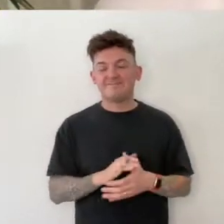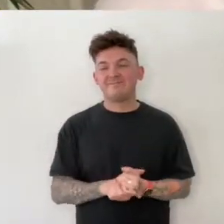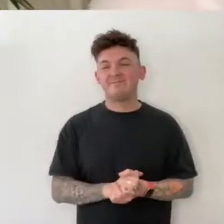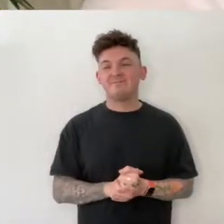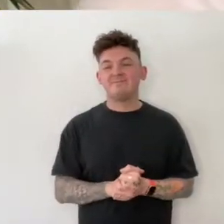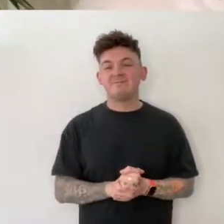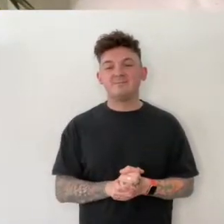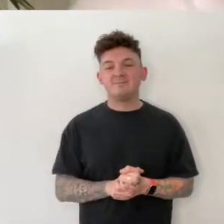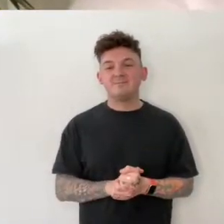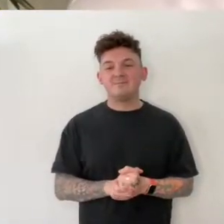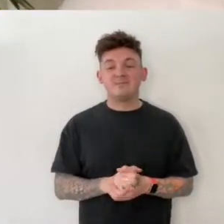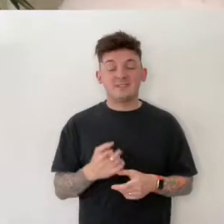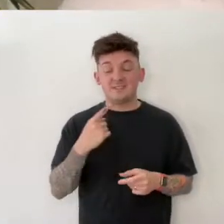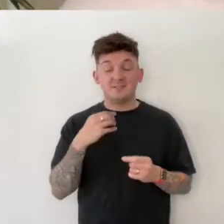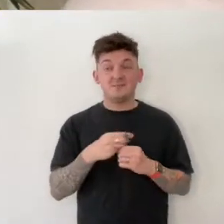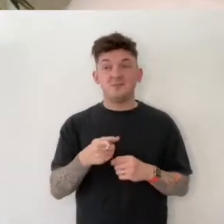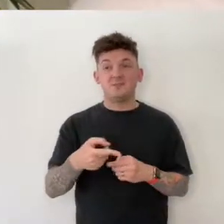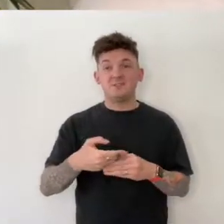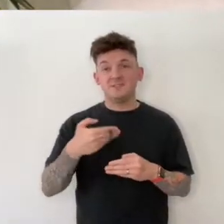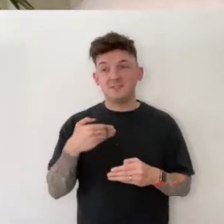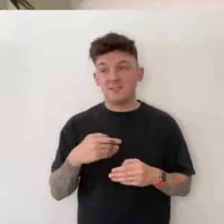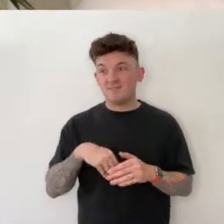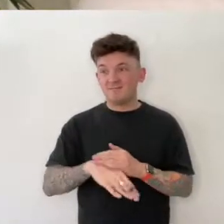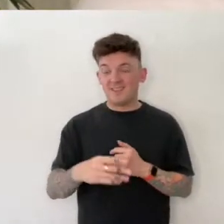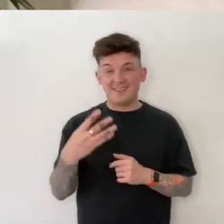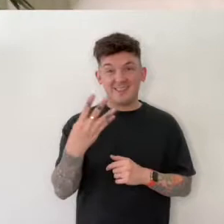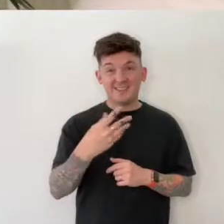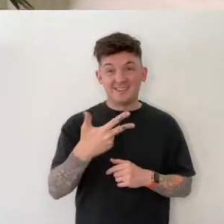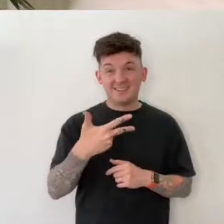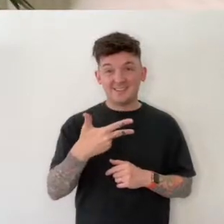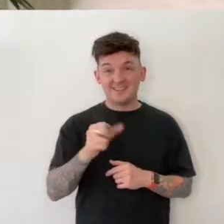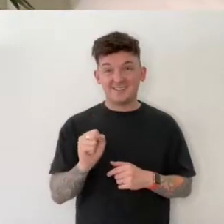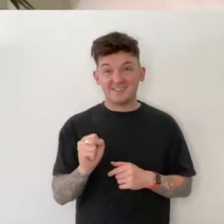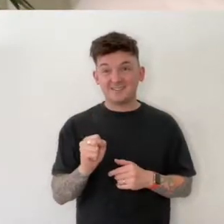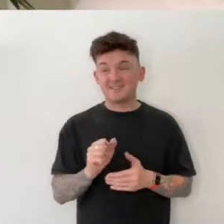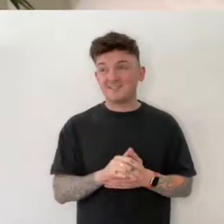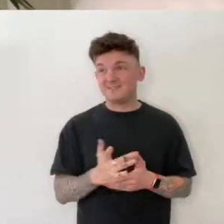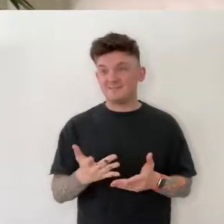what you were saying there Cathy that treatment in the 1980s that that really struck me just